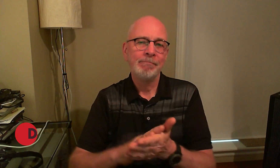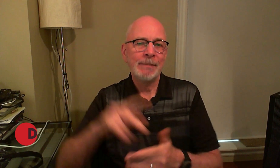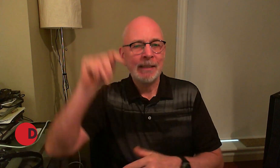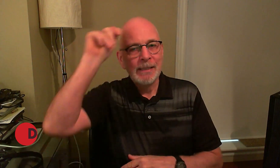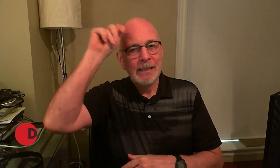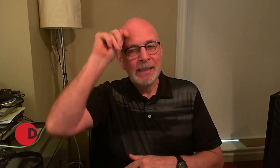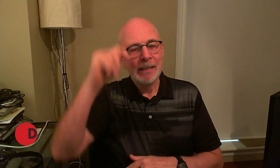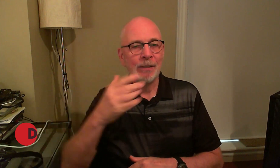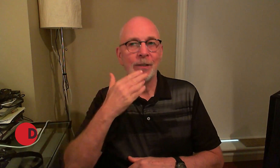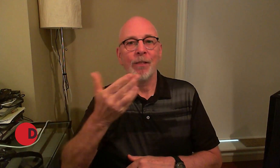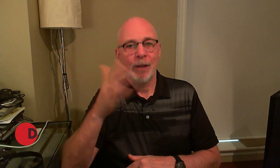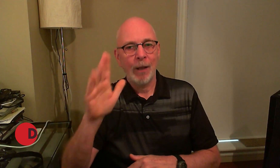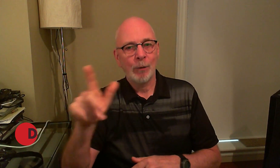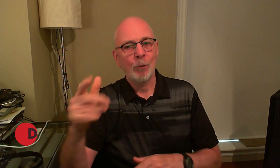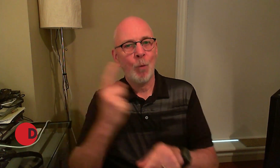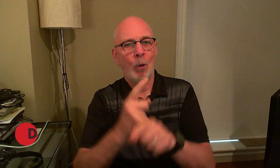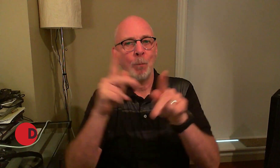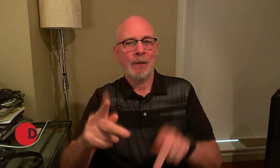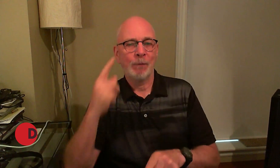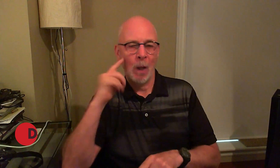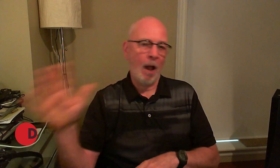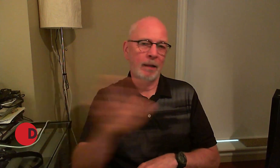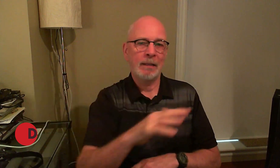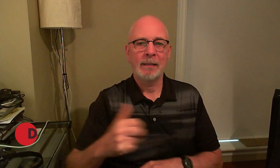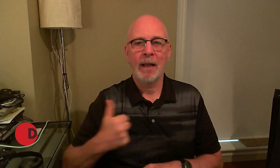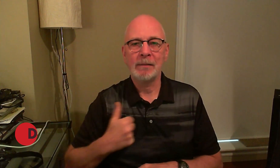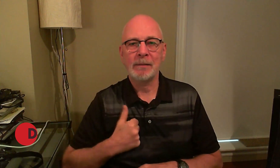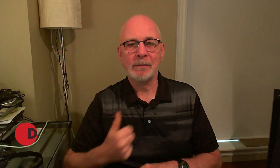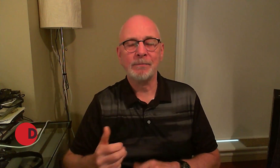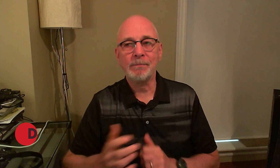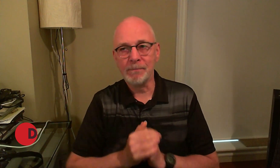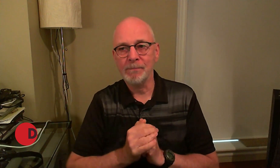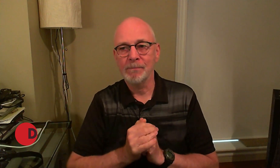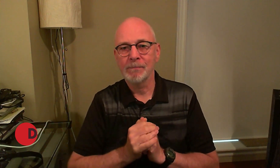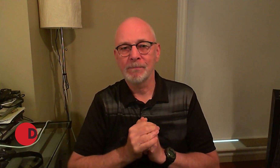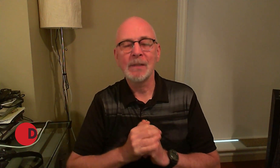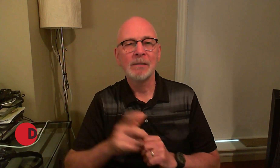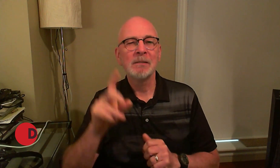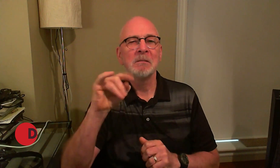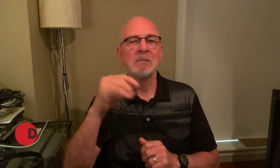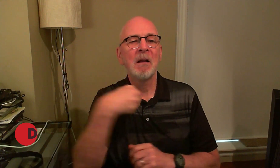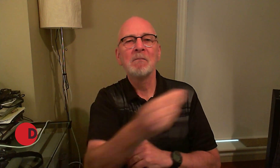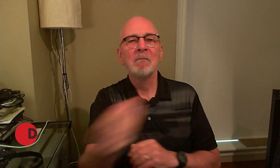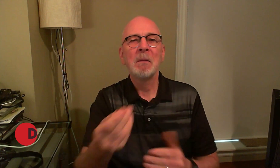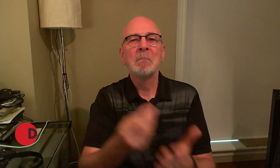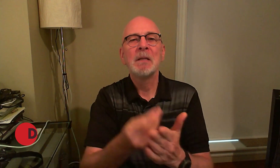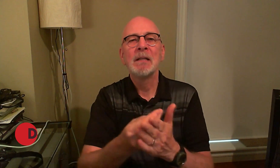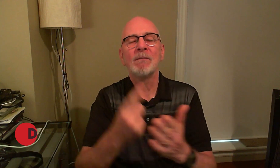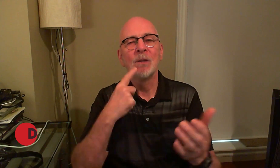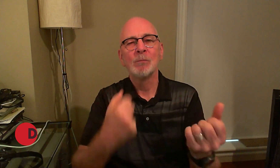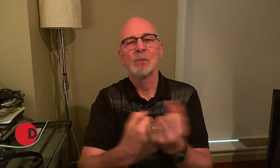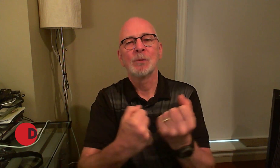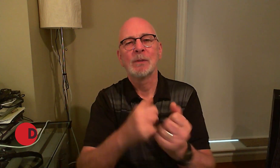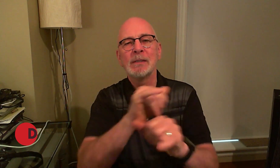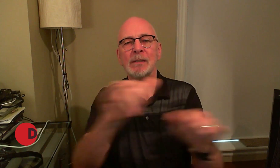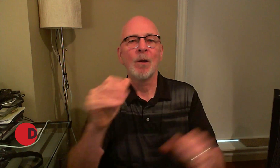which I applaud. My hats off to him, thank goodness you are the right person